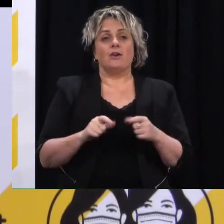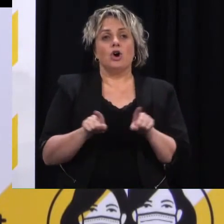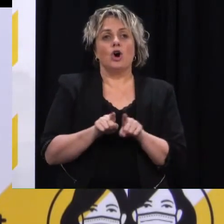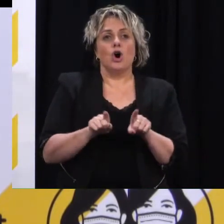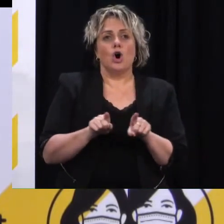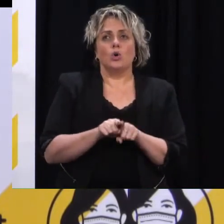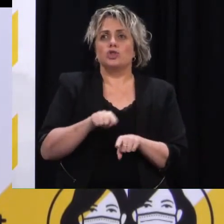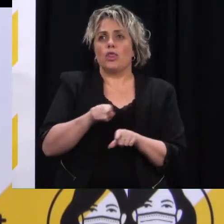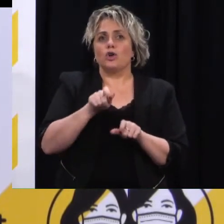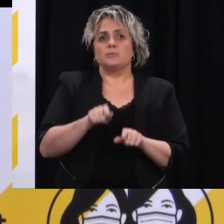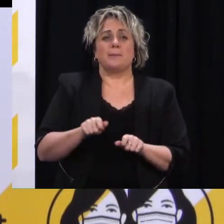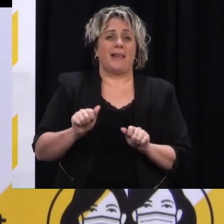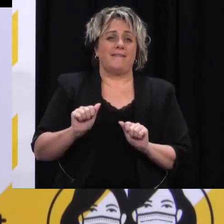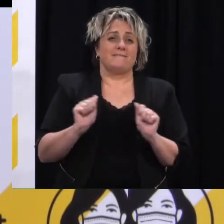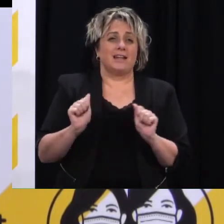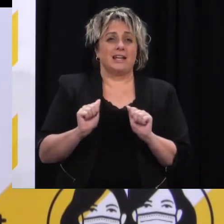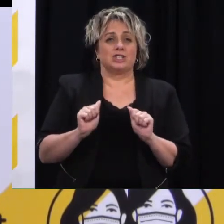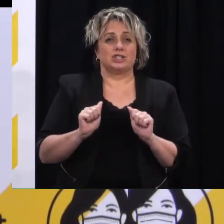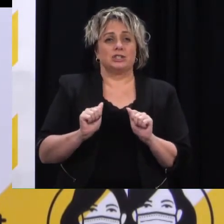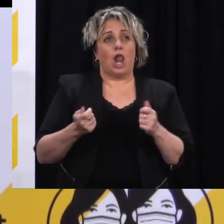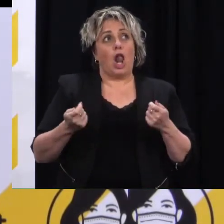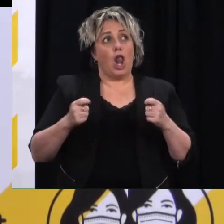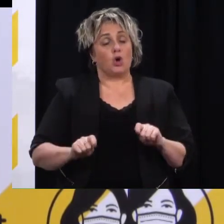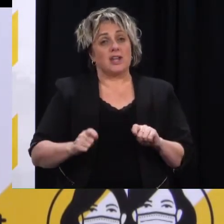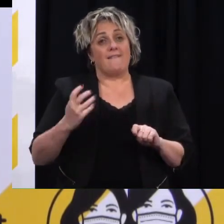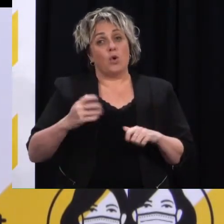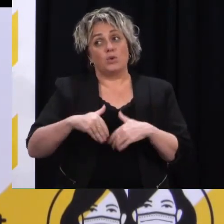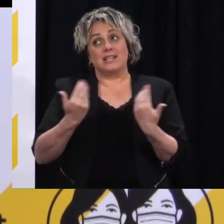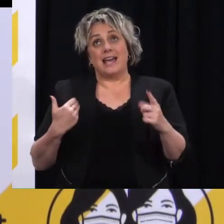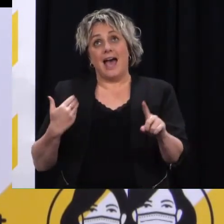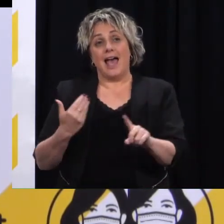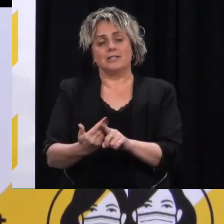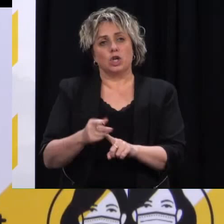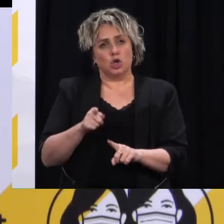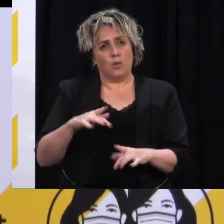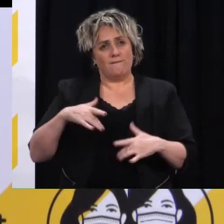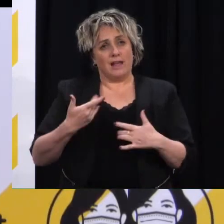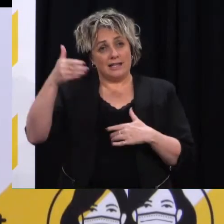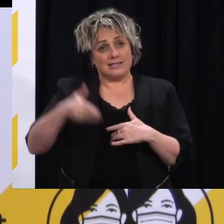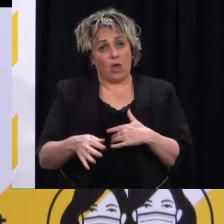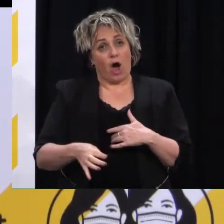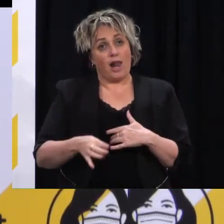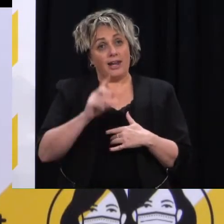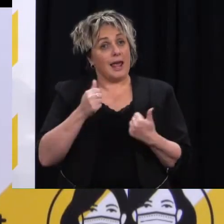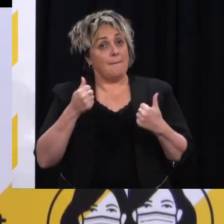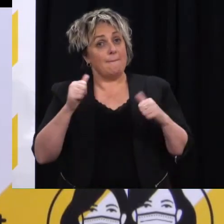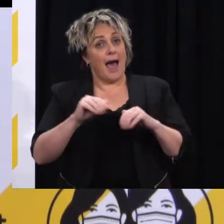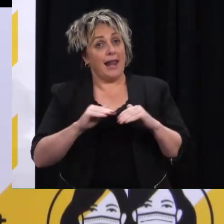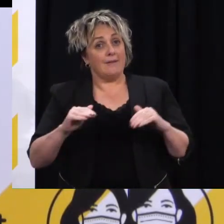2 and the South Island, the South Island hasn't had a case